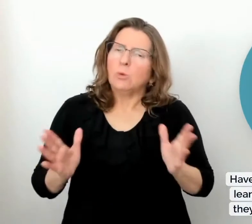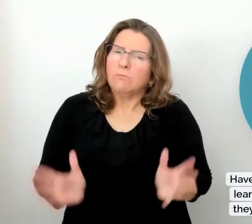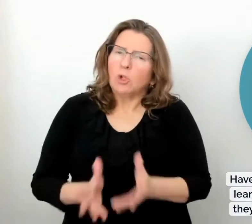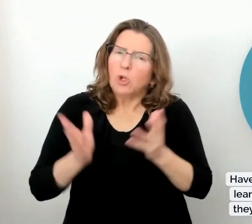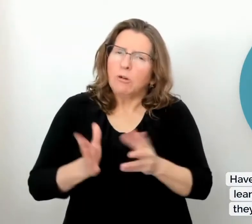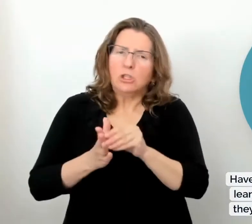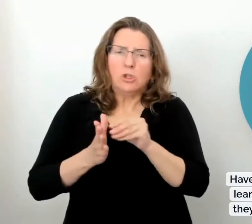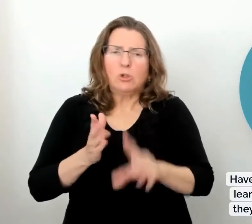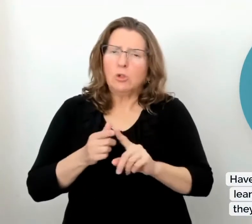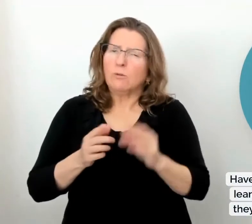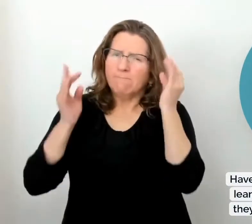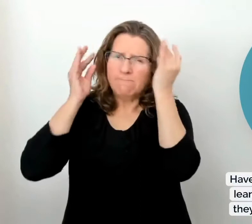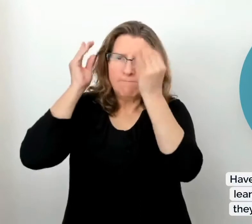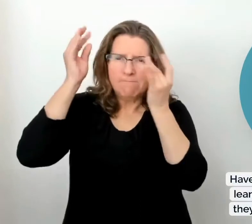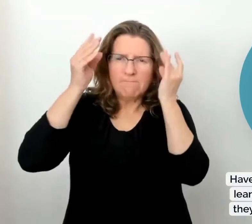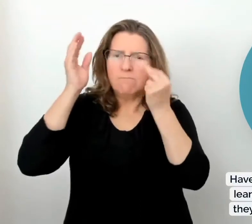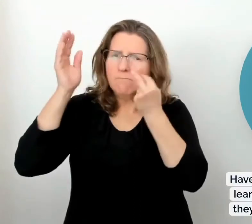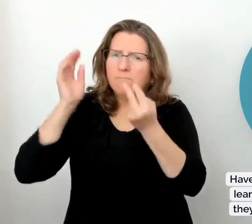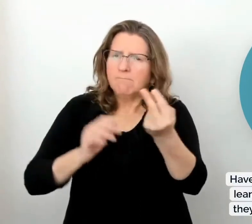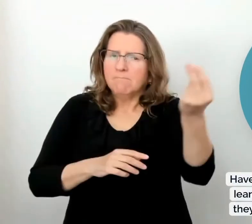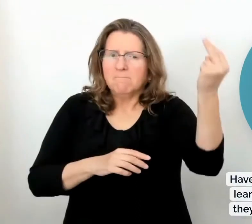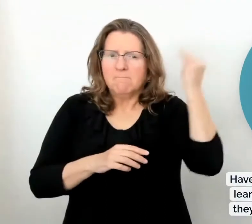Encourage students to reflect on their own learning.